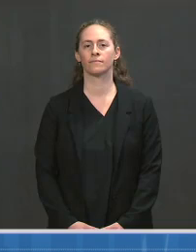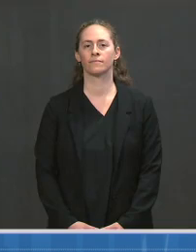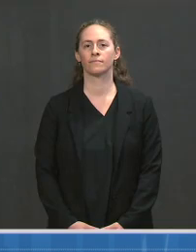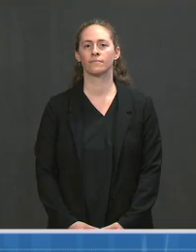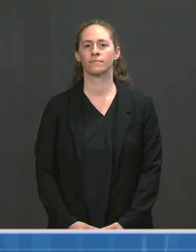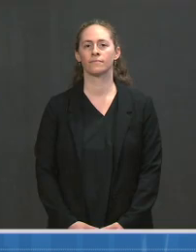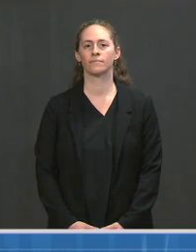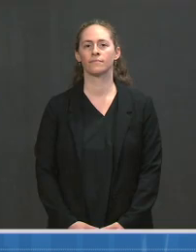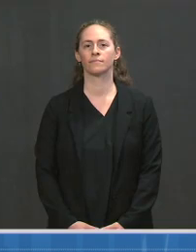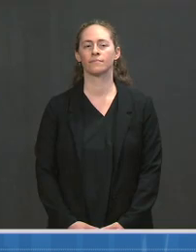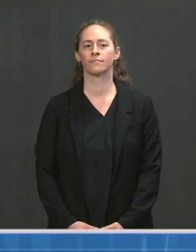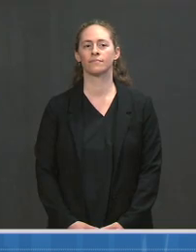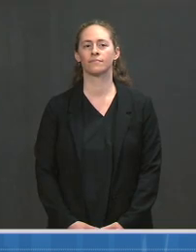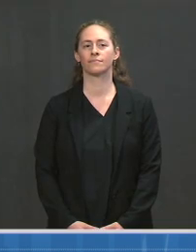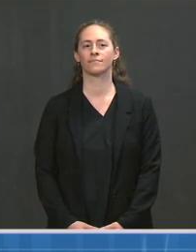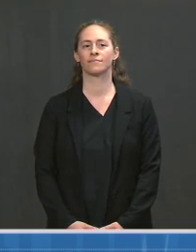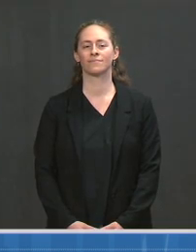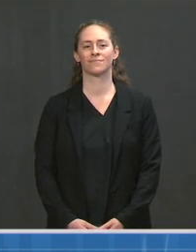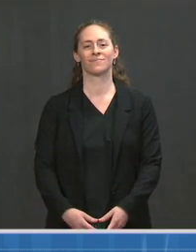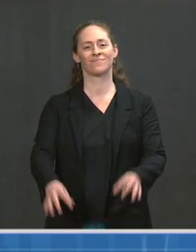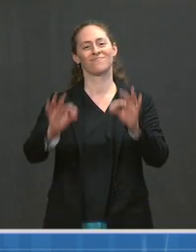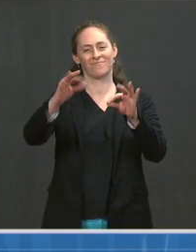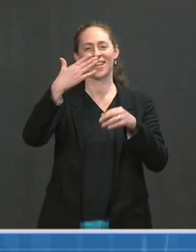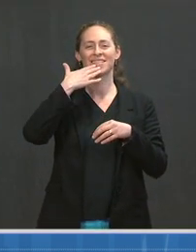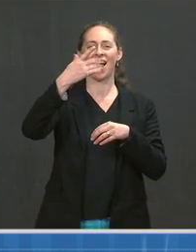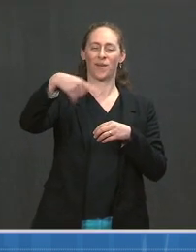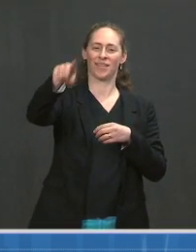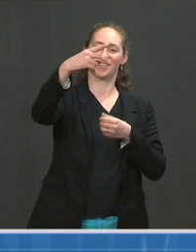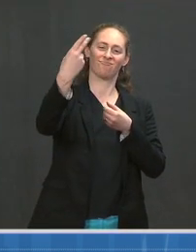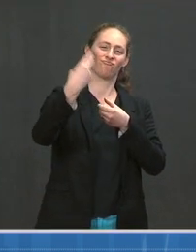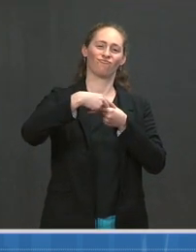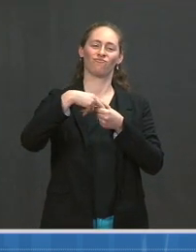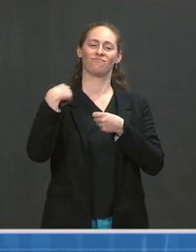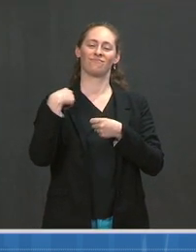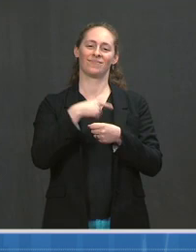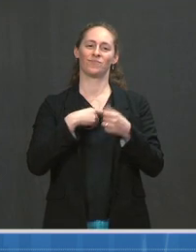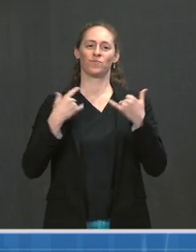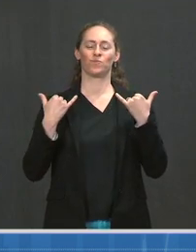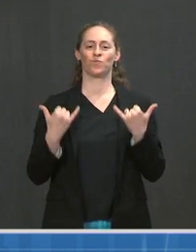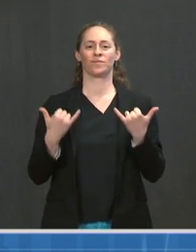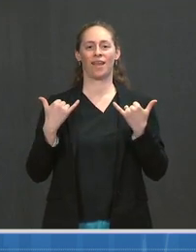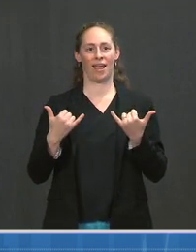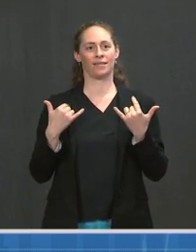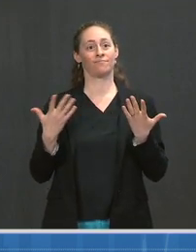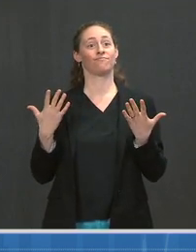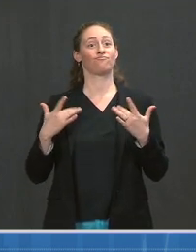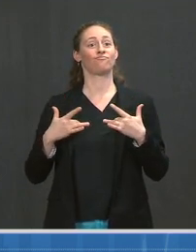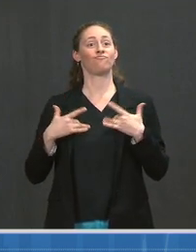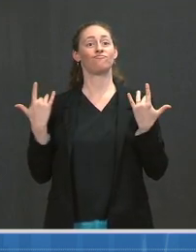Mr. Zients: Thank you for joining us. Today, we will get a state of the pandemic update from Dr. Walensky,